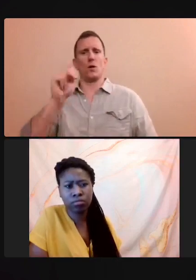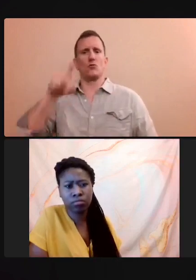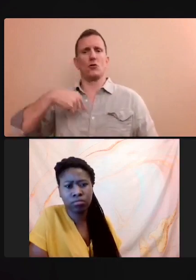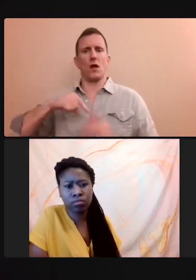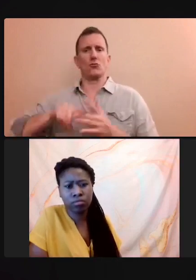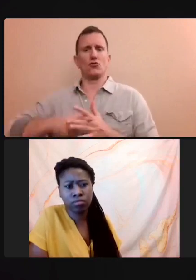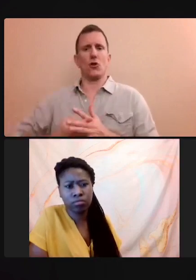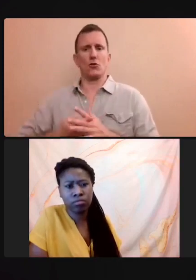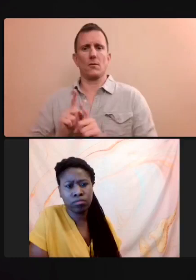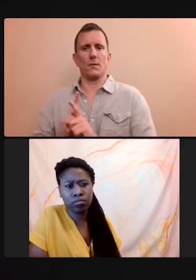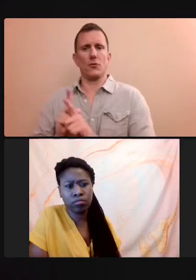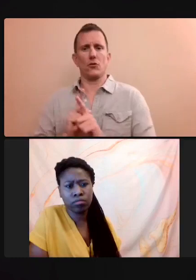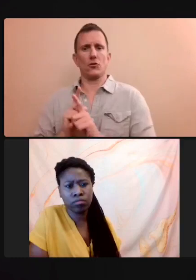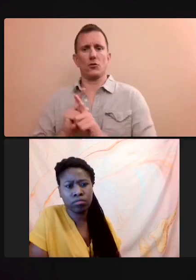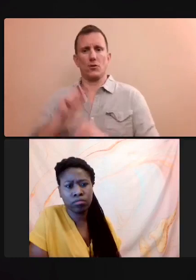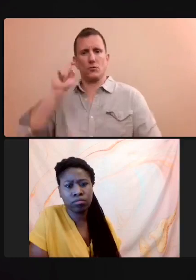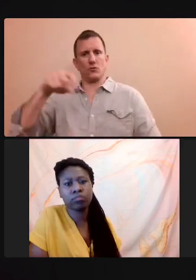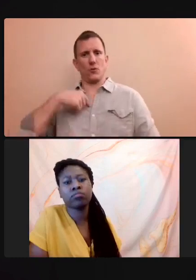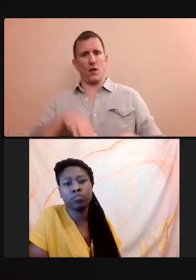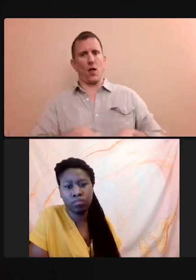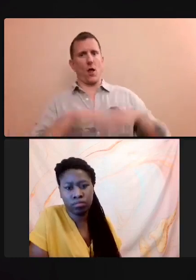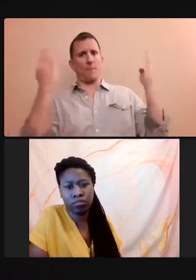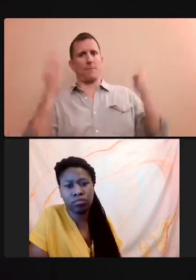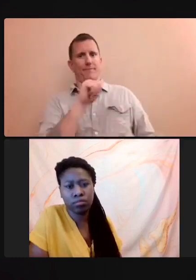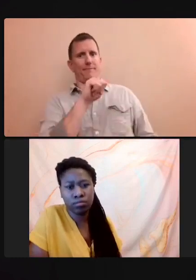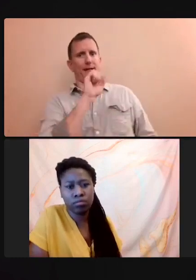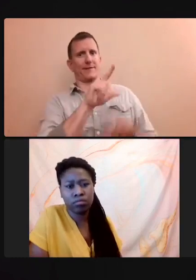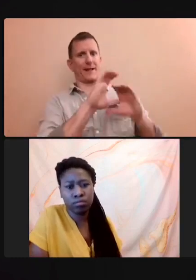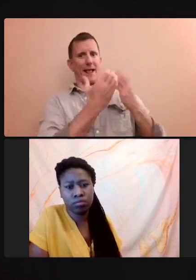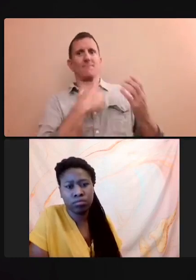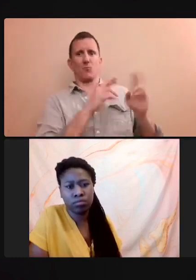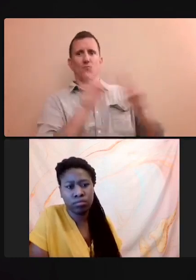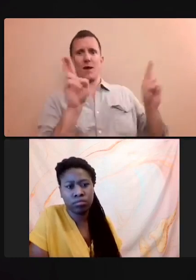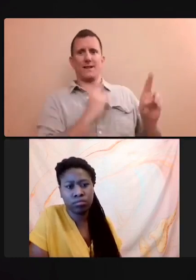worth of ASL courses and then two years afterwards worth of interpreting training.